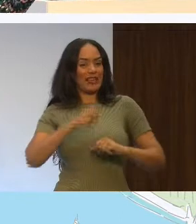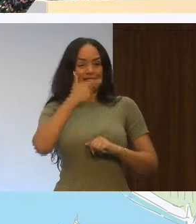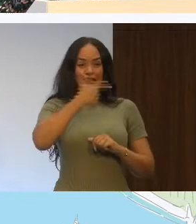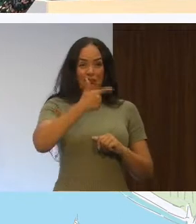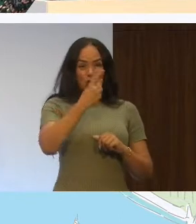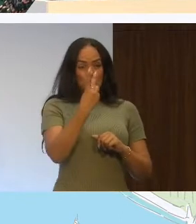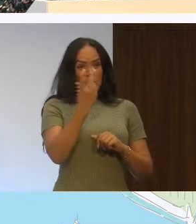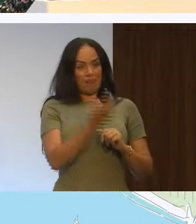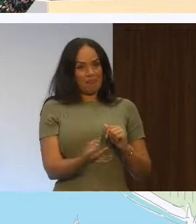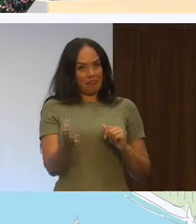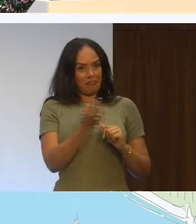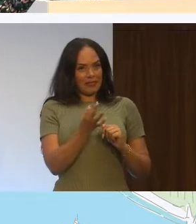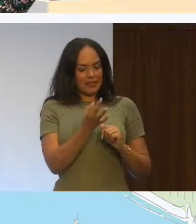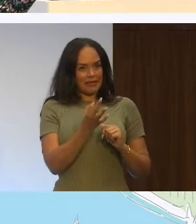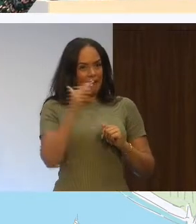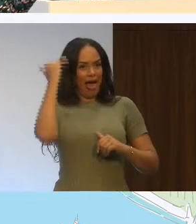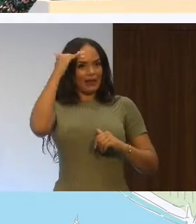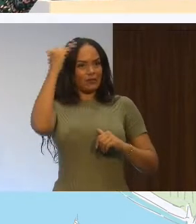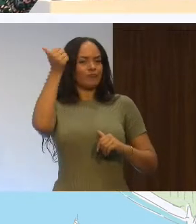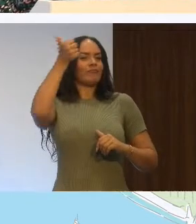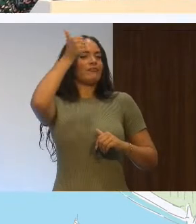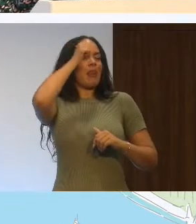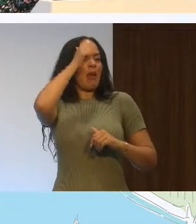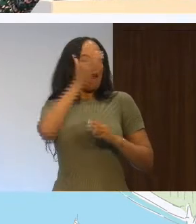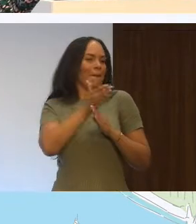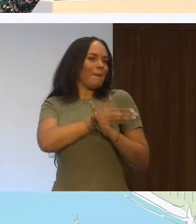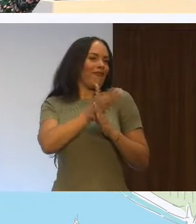to predict impending headache using an electronic diary with the symptoms.